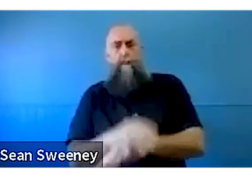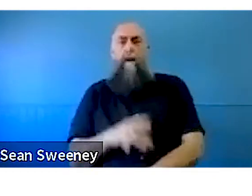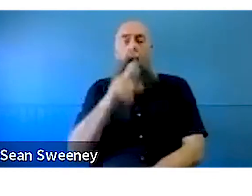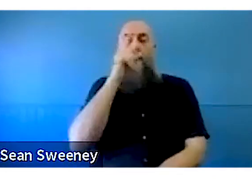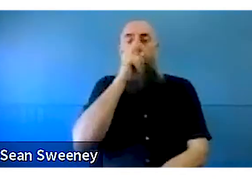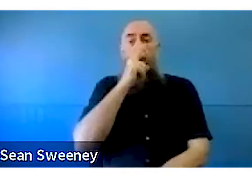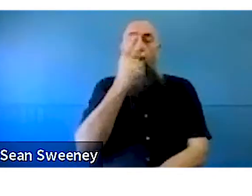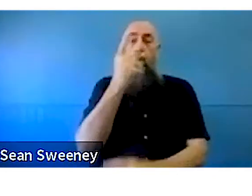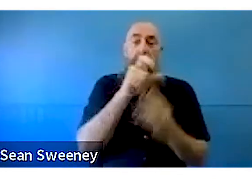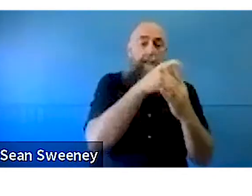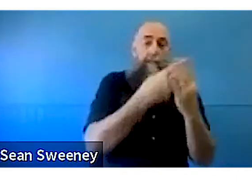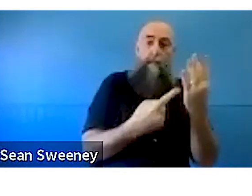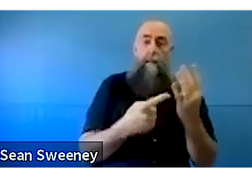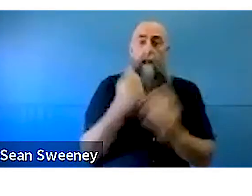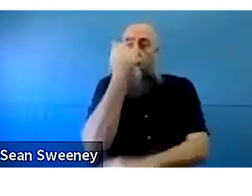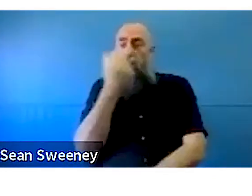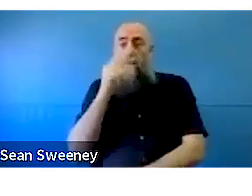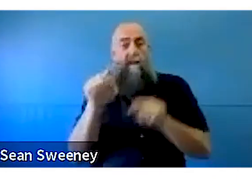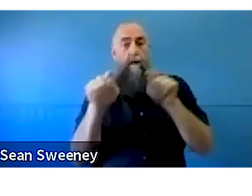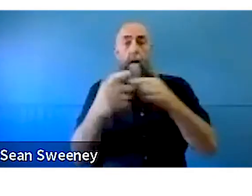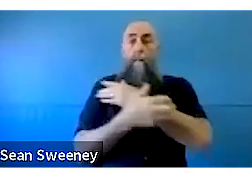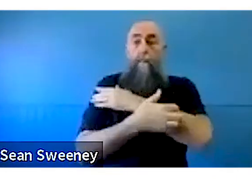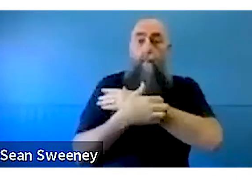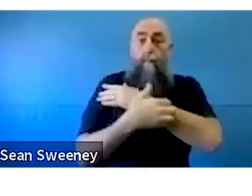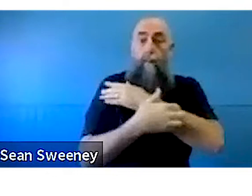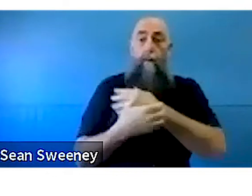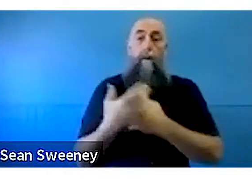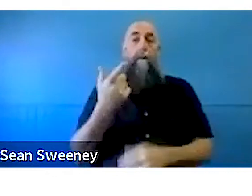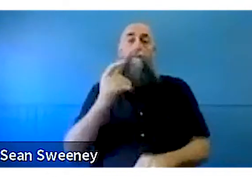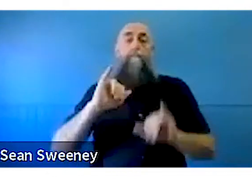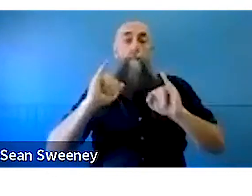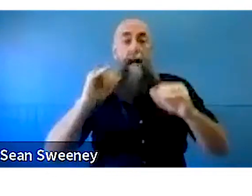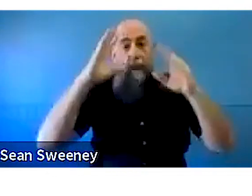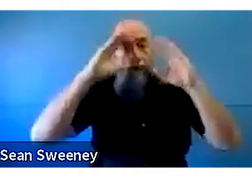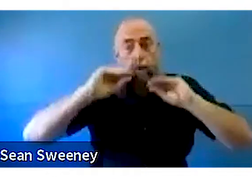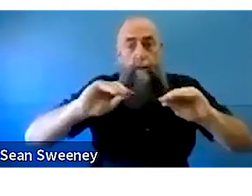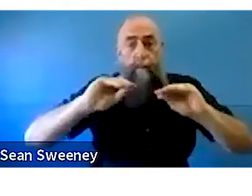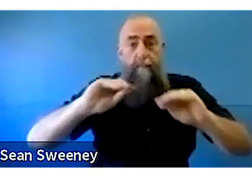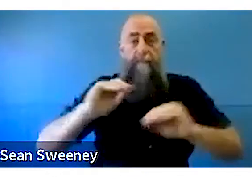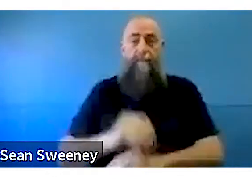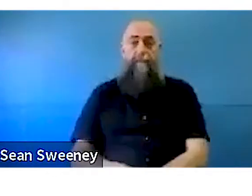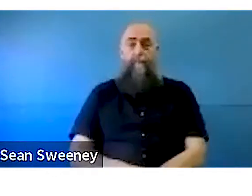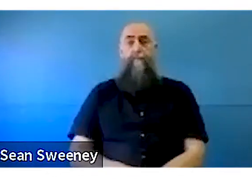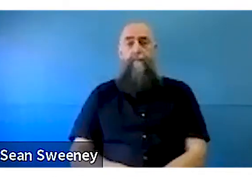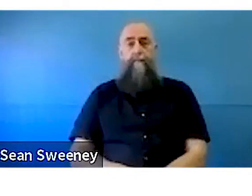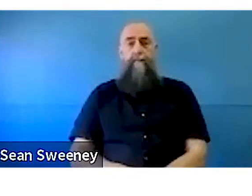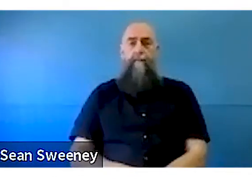ill educated, not contemporary.